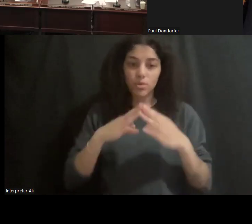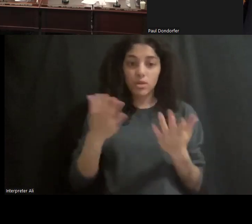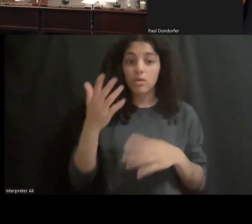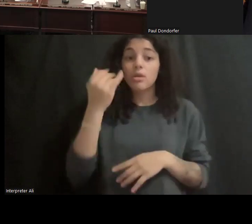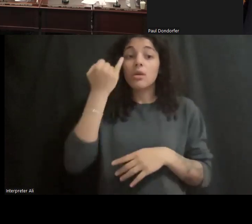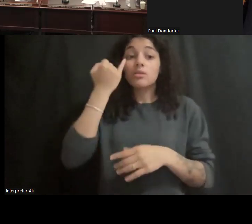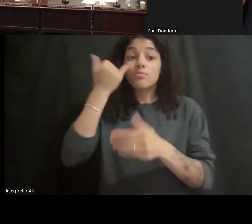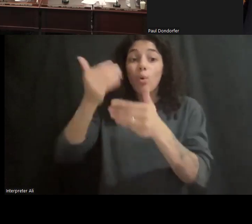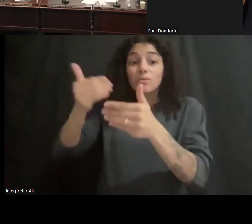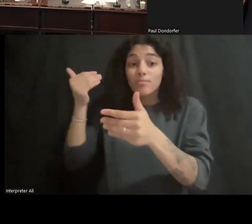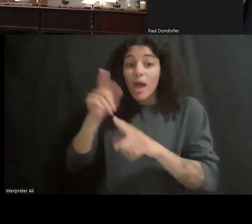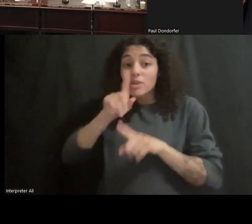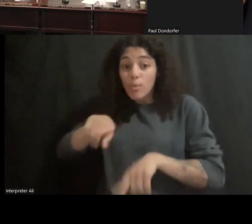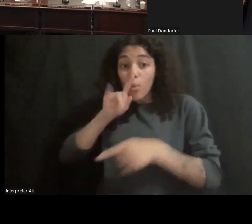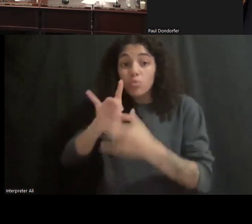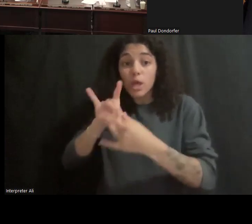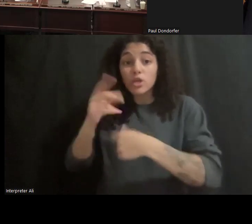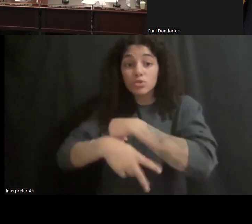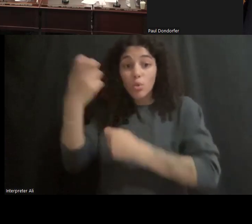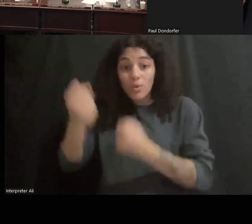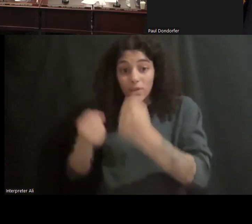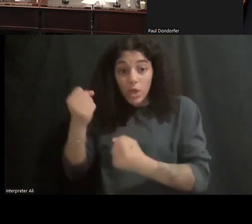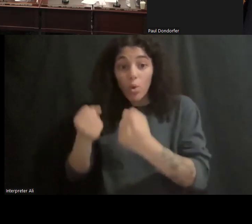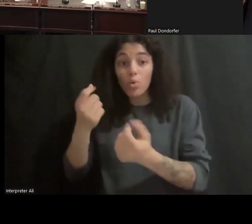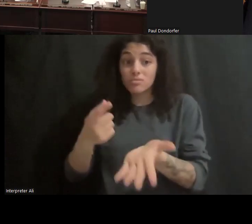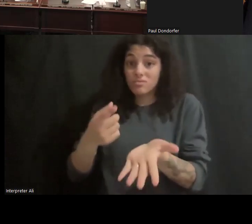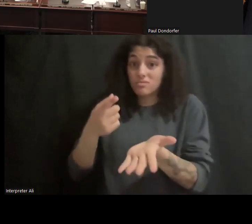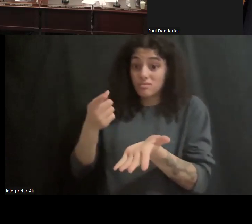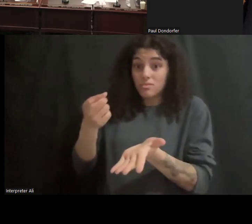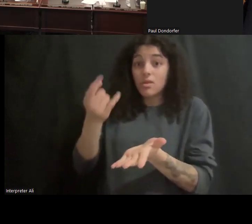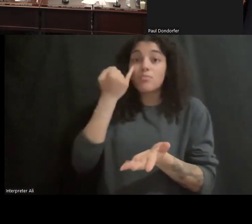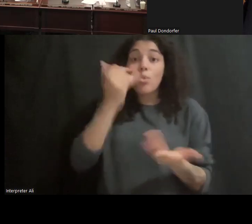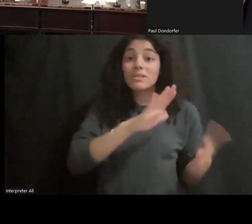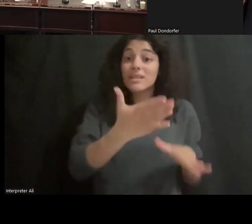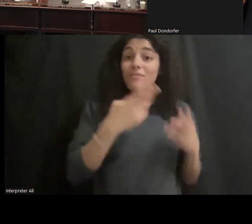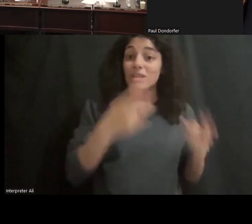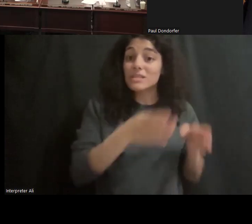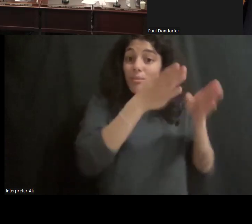bystanders show us anything it's that any one of the stolen vehicles and apprehended criminals